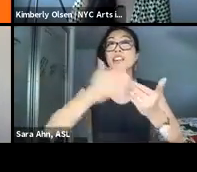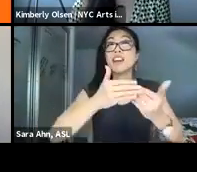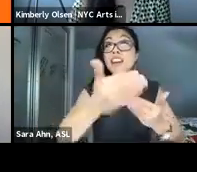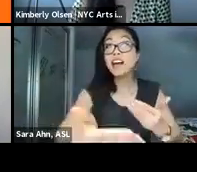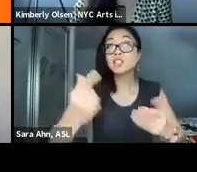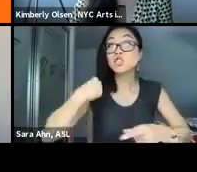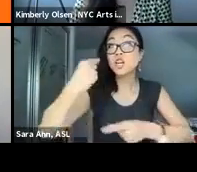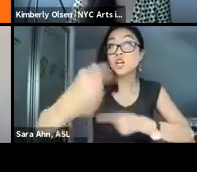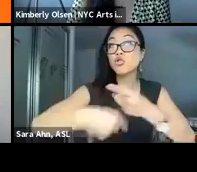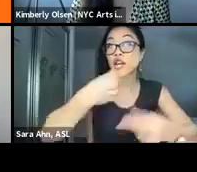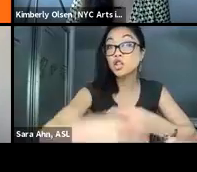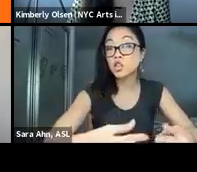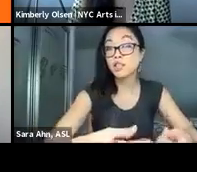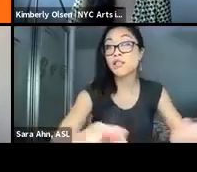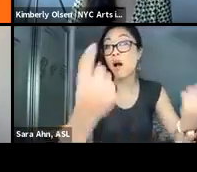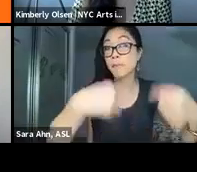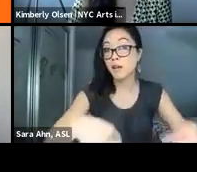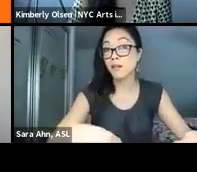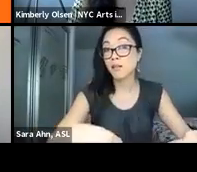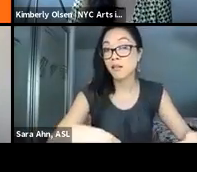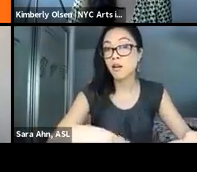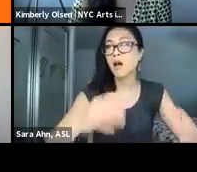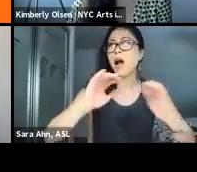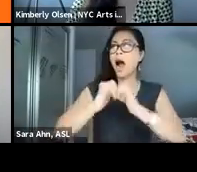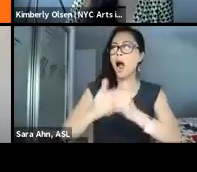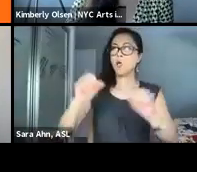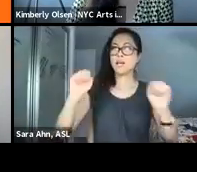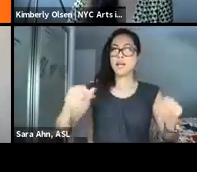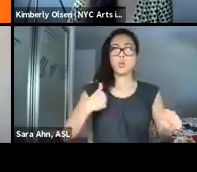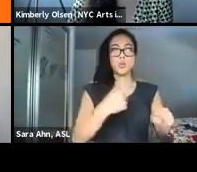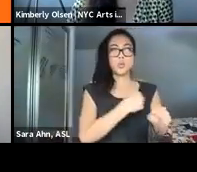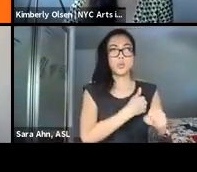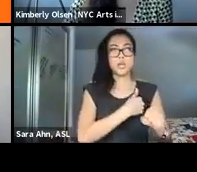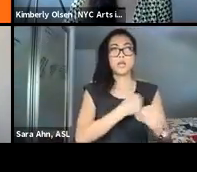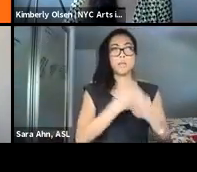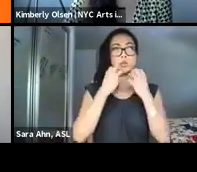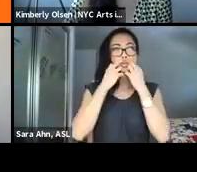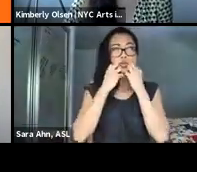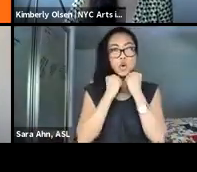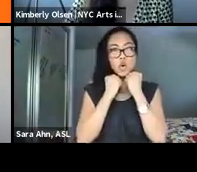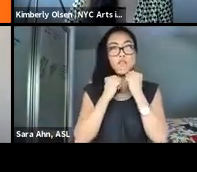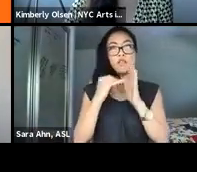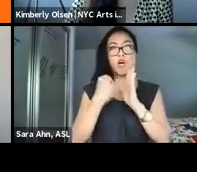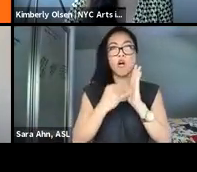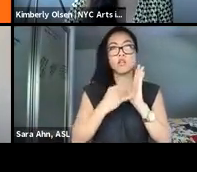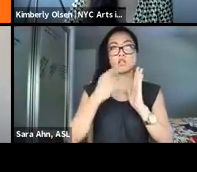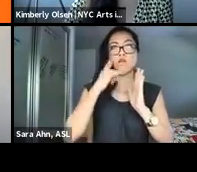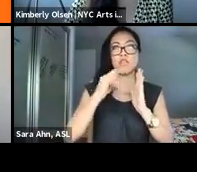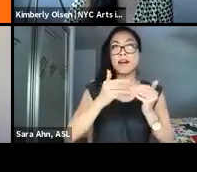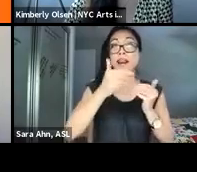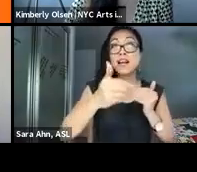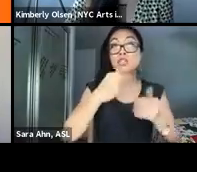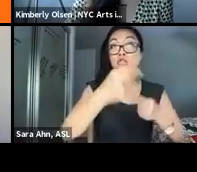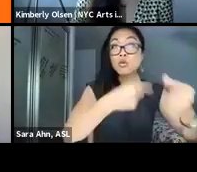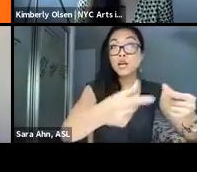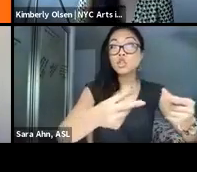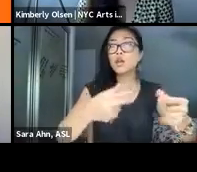sent an advocacy alert and provided concrete actions that you can take, how you can reach